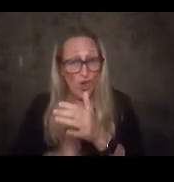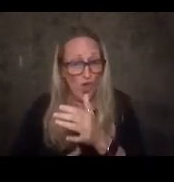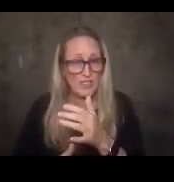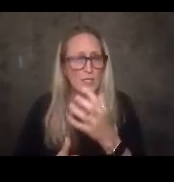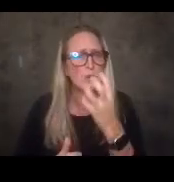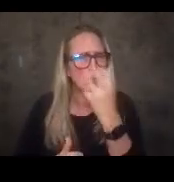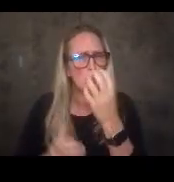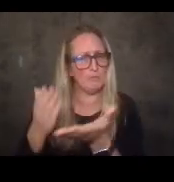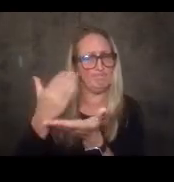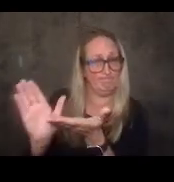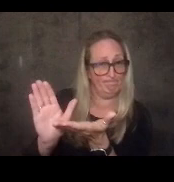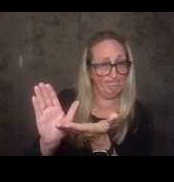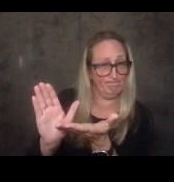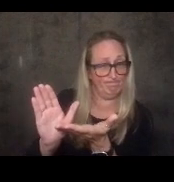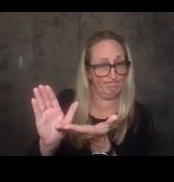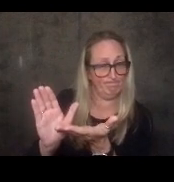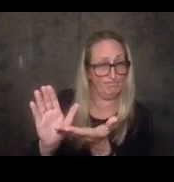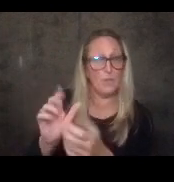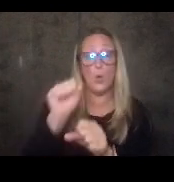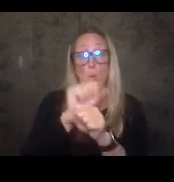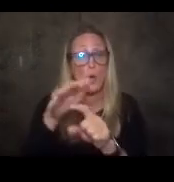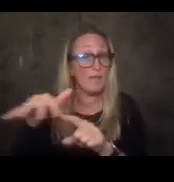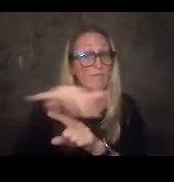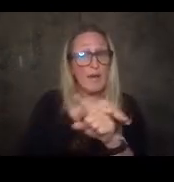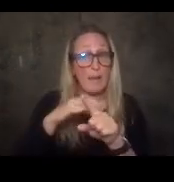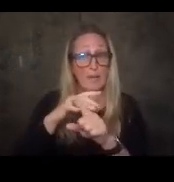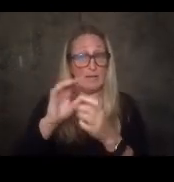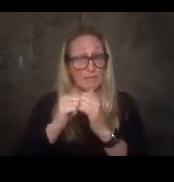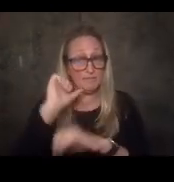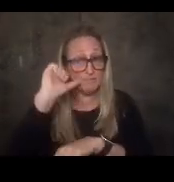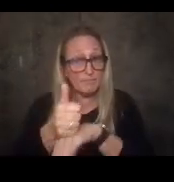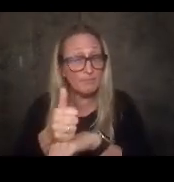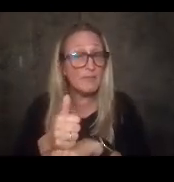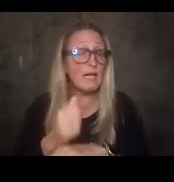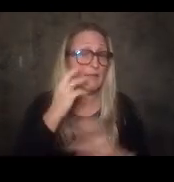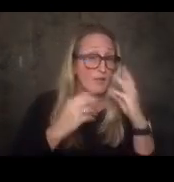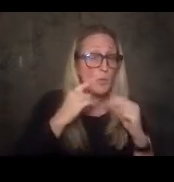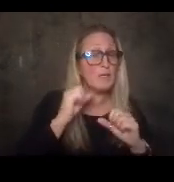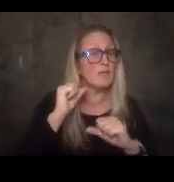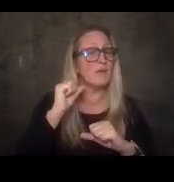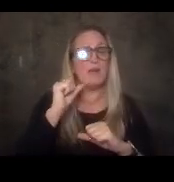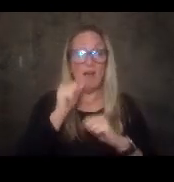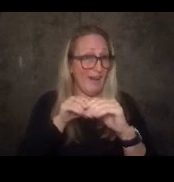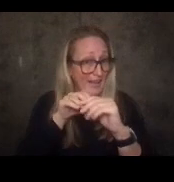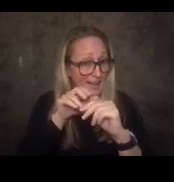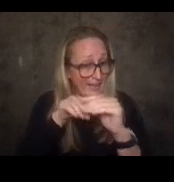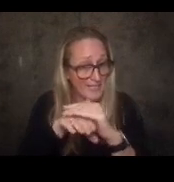our work environment, the content we create and the experiences we build are not accessible or audience impact